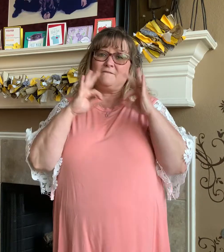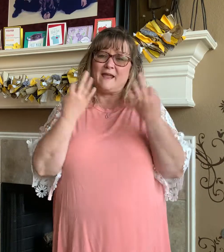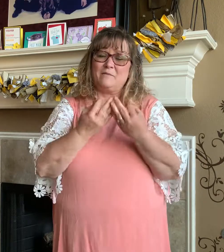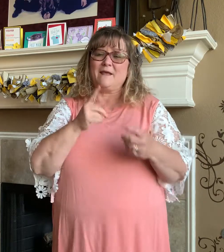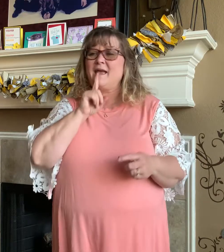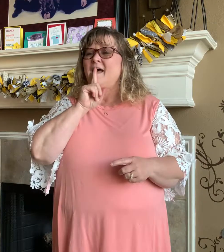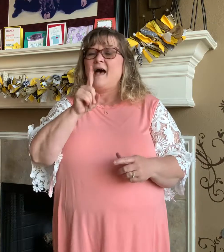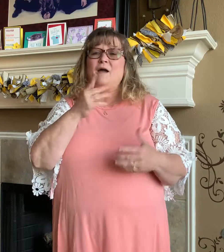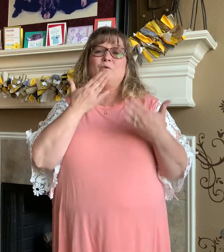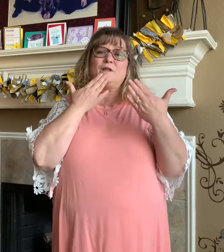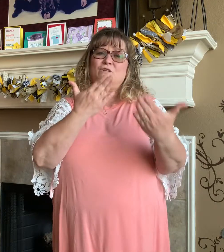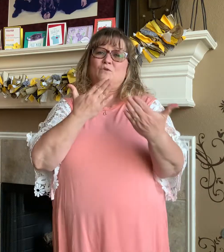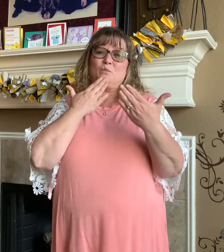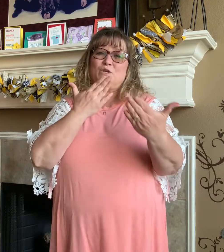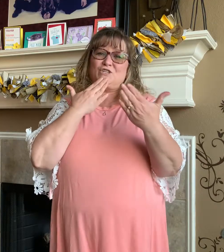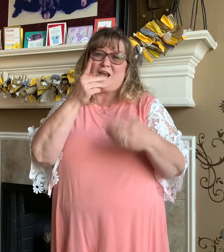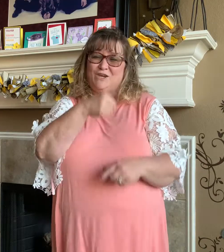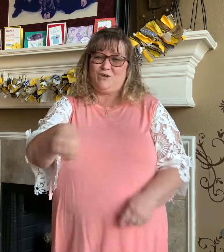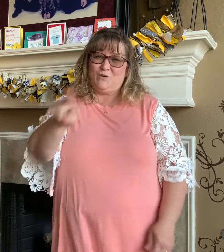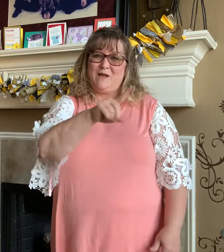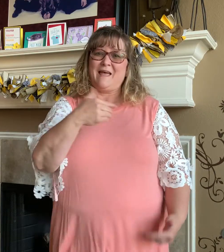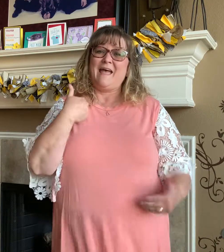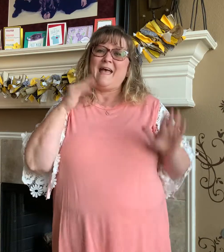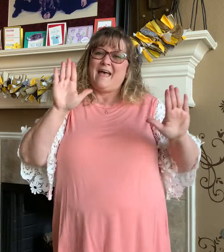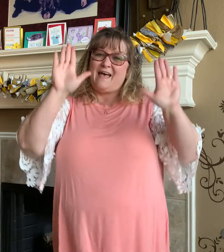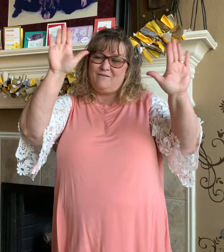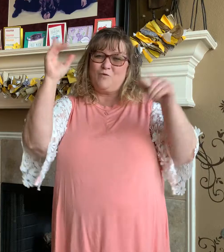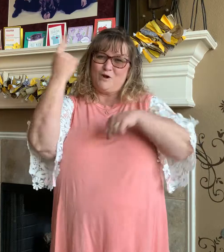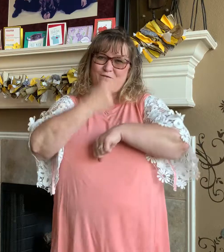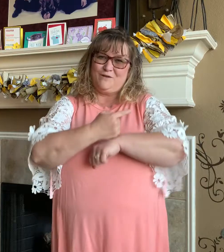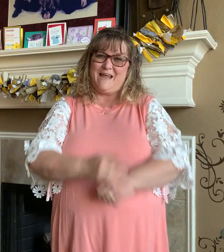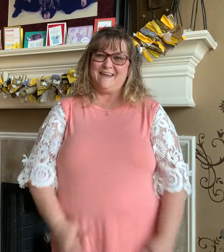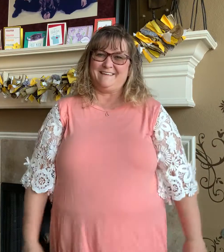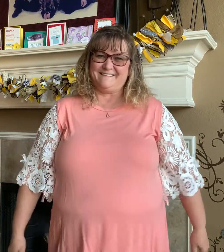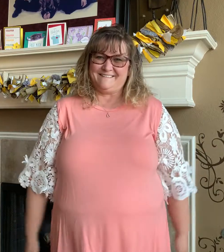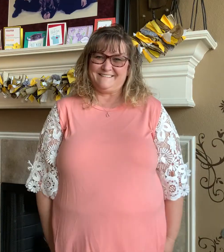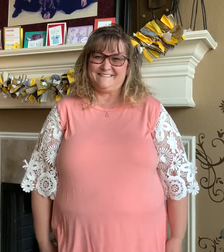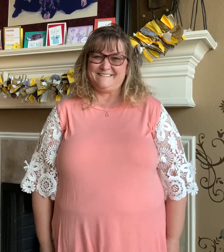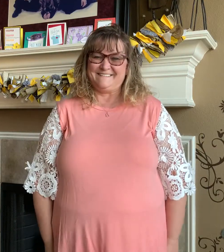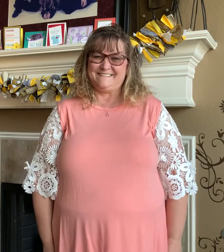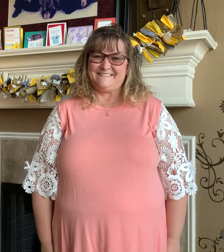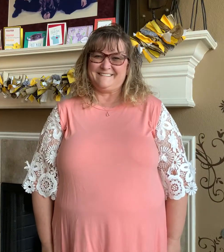family I really do appreciate you have a wonderful day